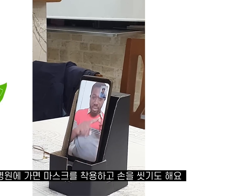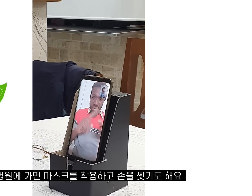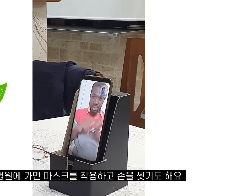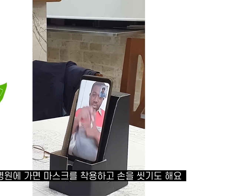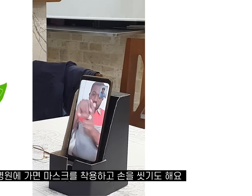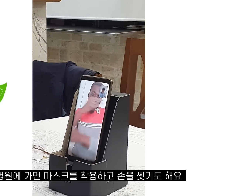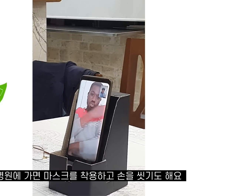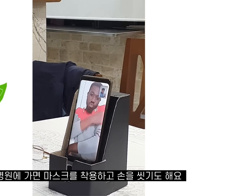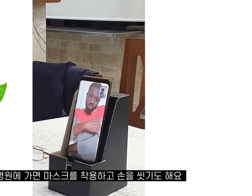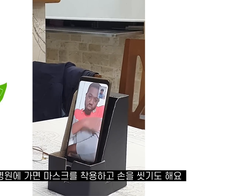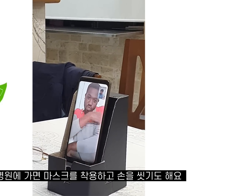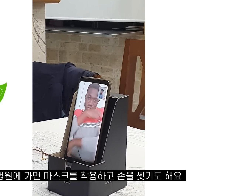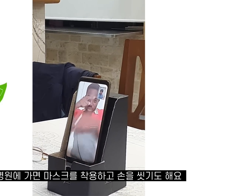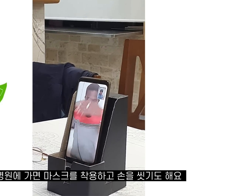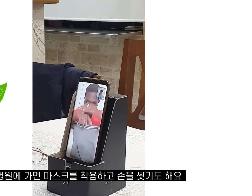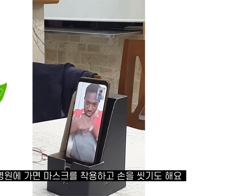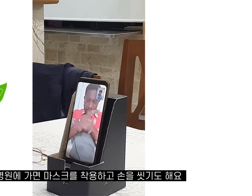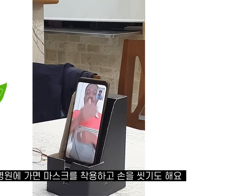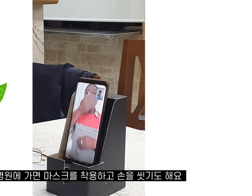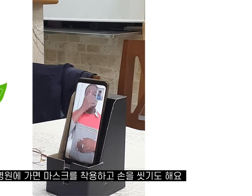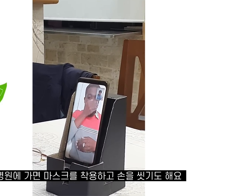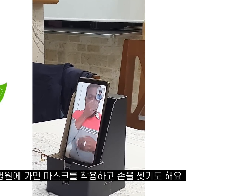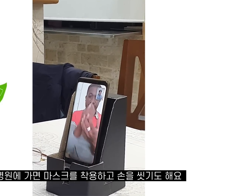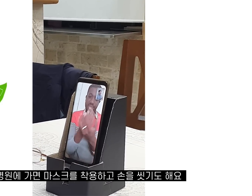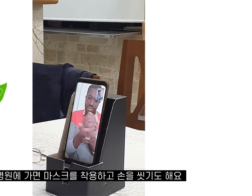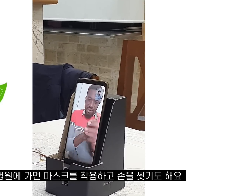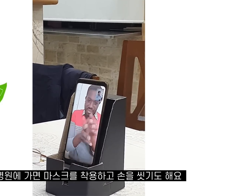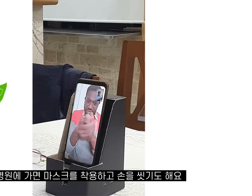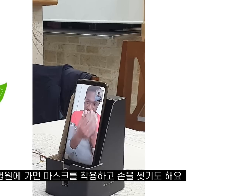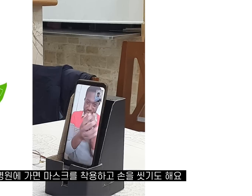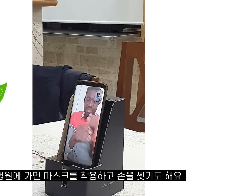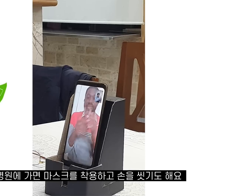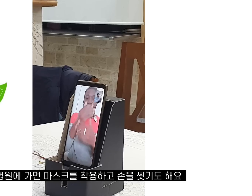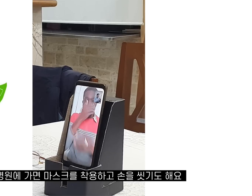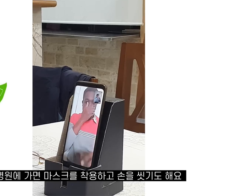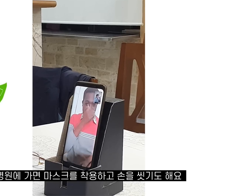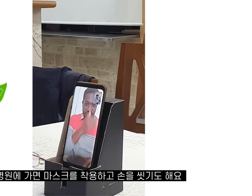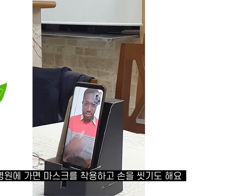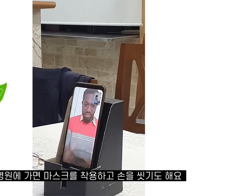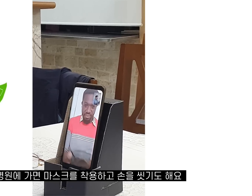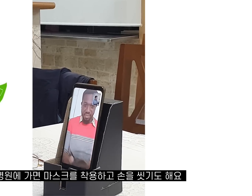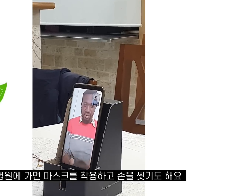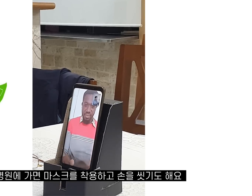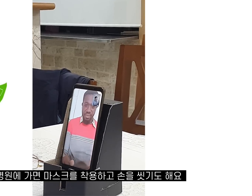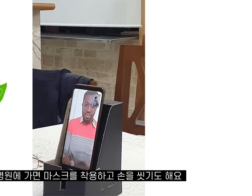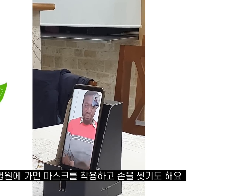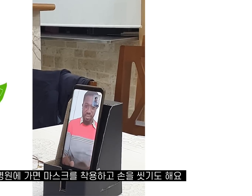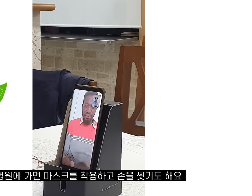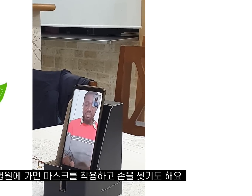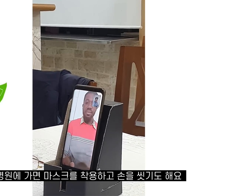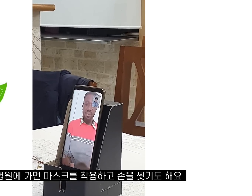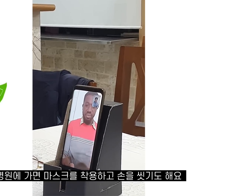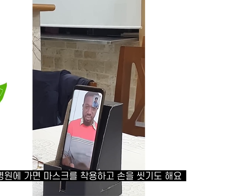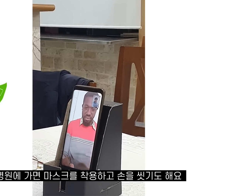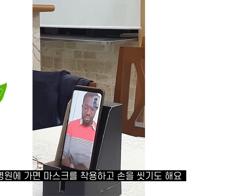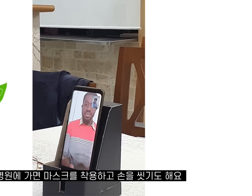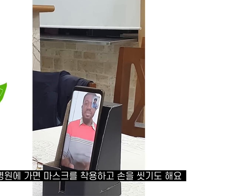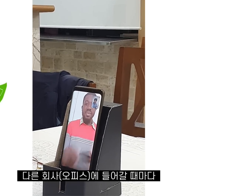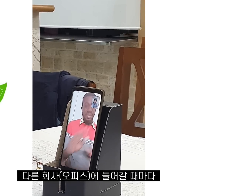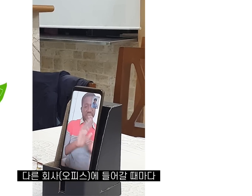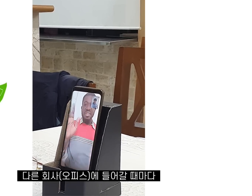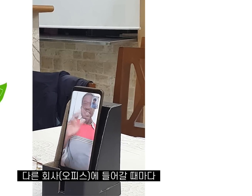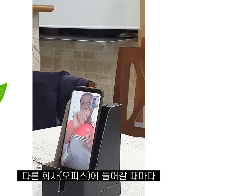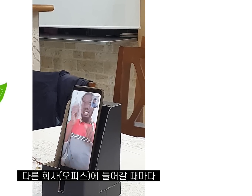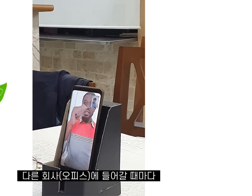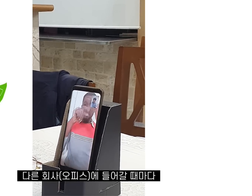When I go to the hospital, I wear a mask and wash my hands.